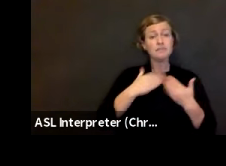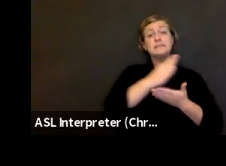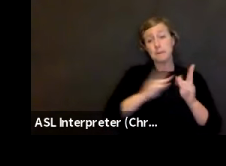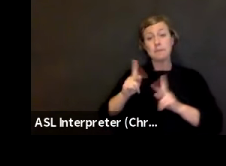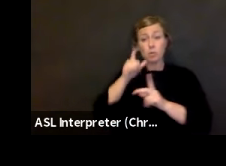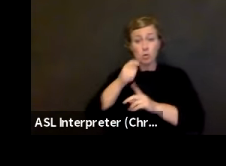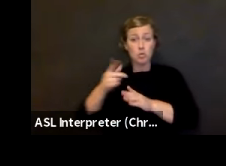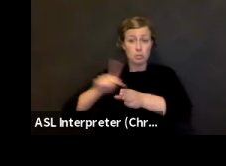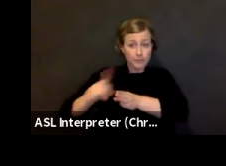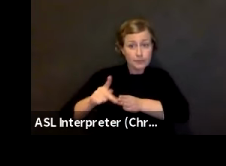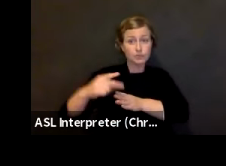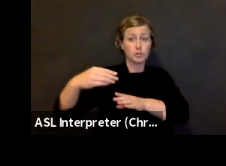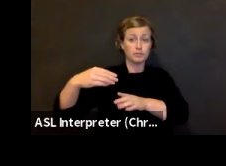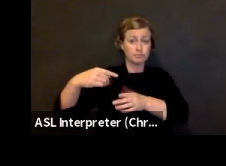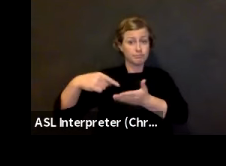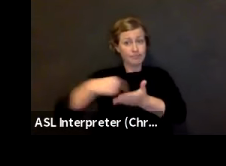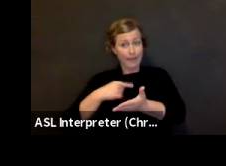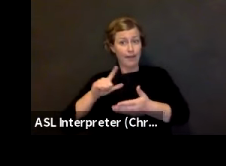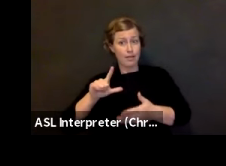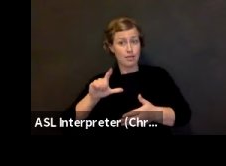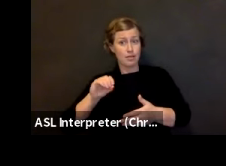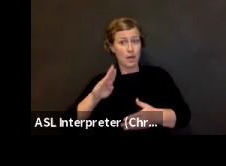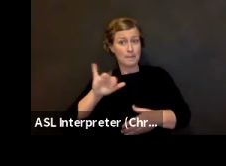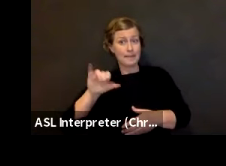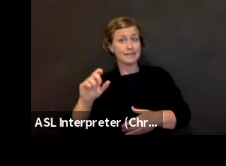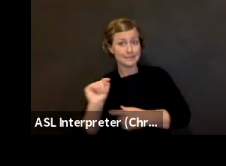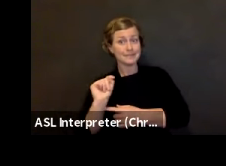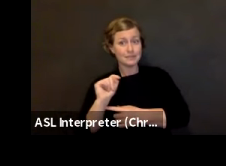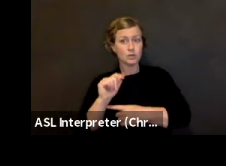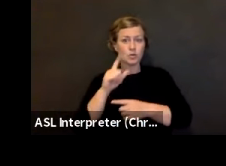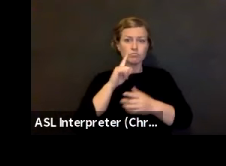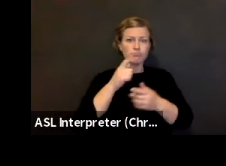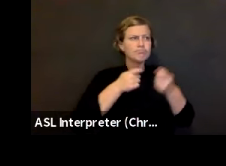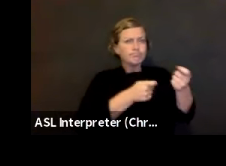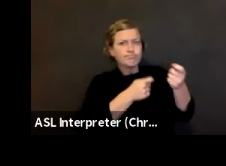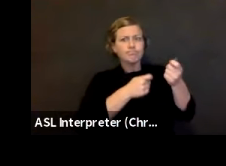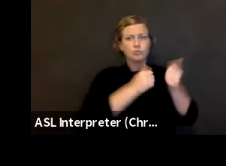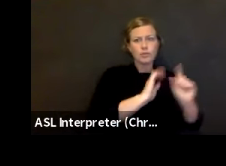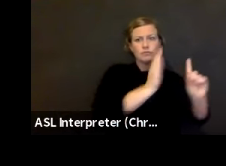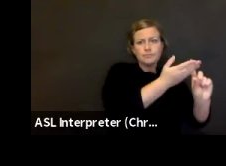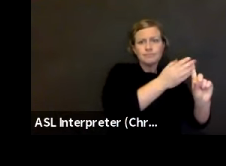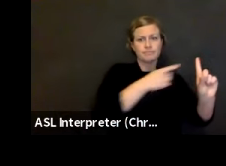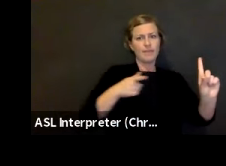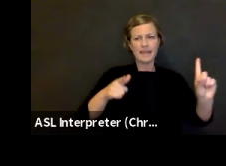of organizations and corporations have paid professional lobbyists that advocate